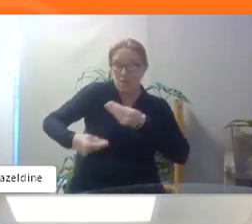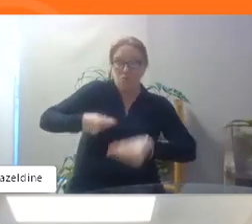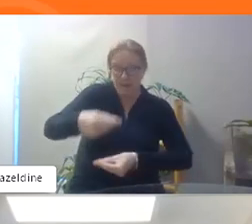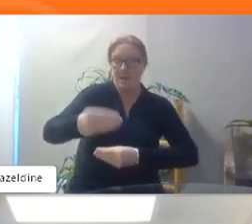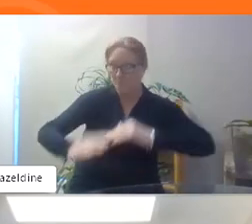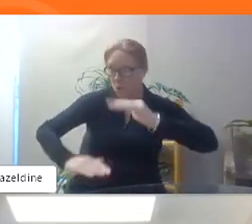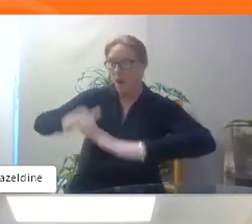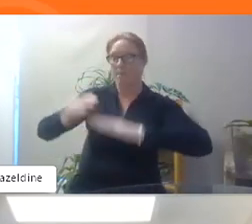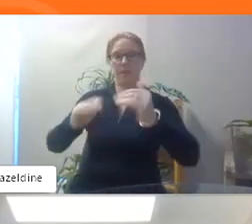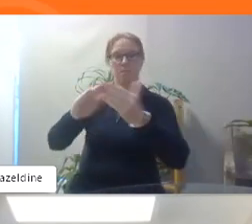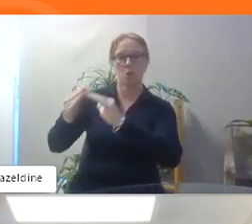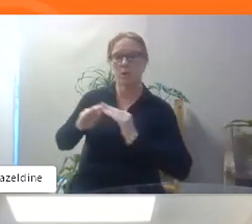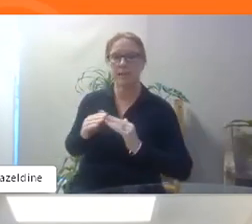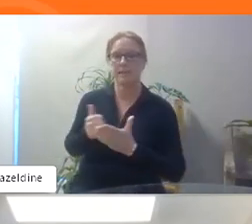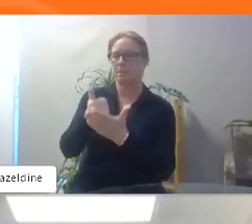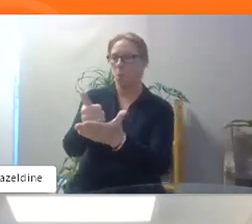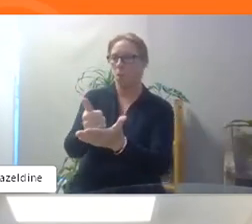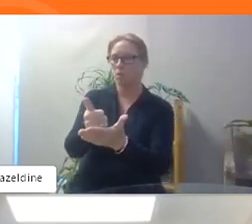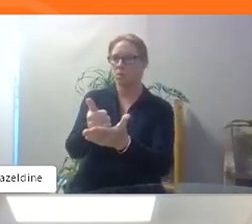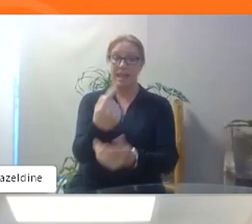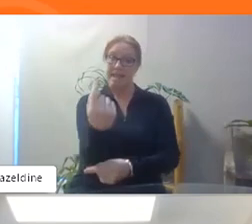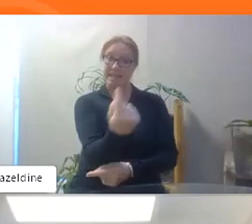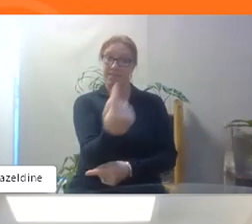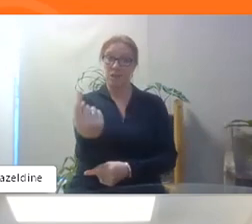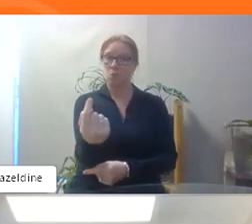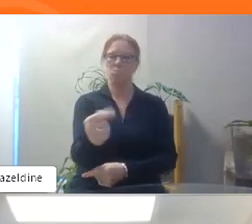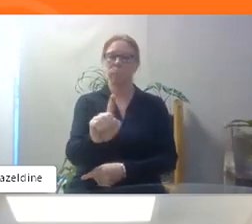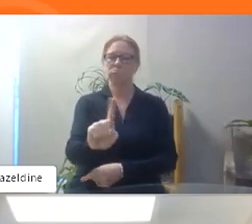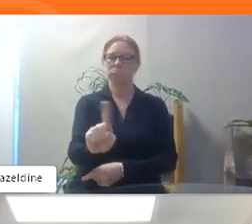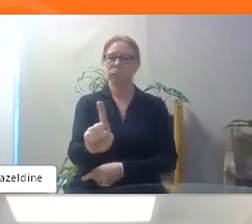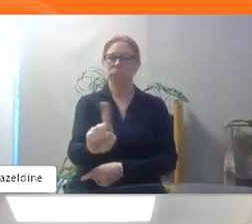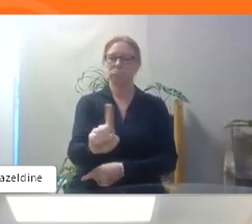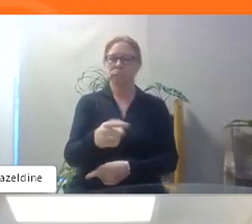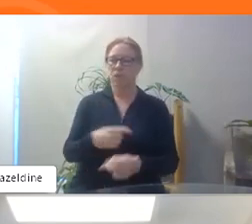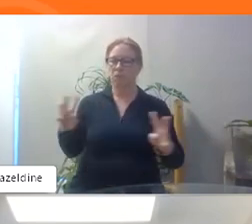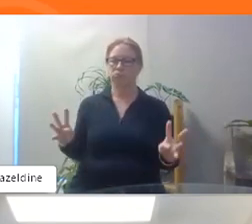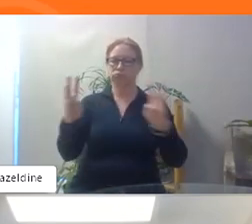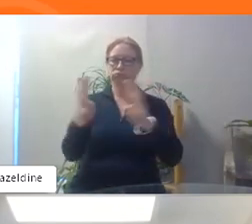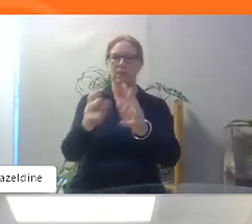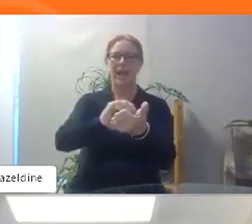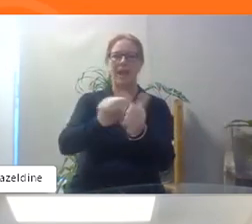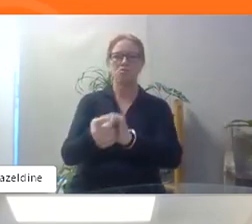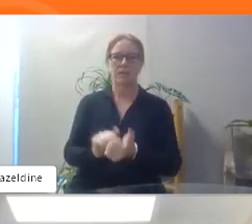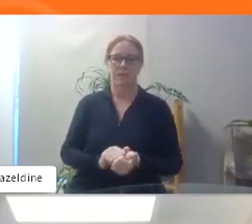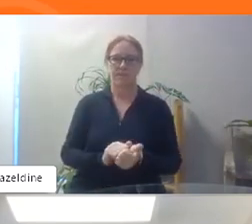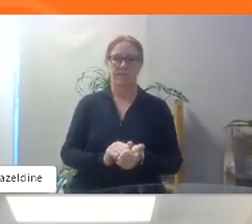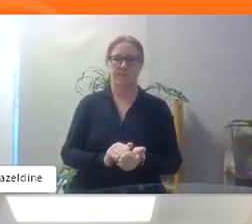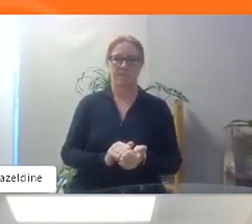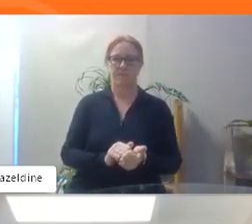supports away from an individual way of framing where we're viewing a more collaborative approach as opposed to this top-down approach